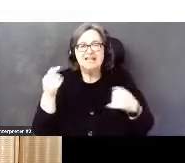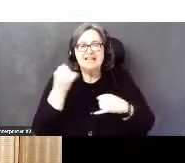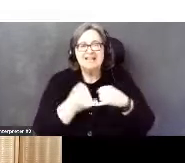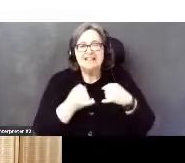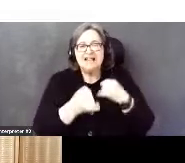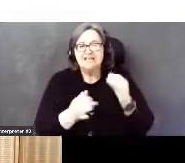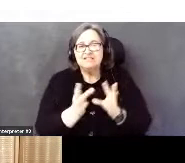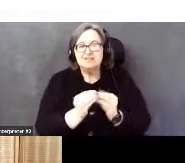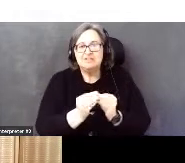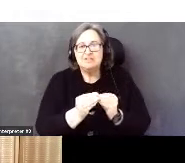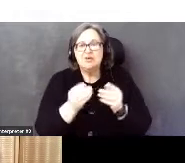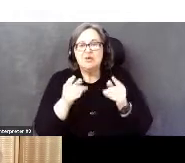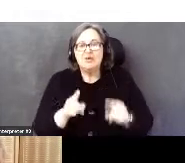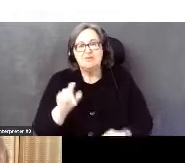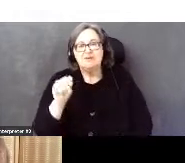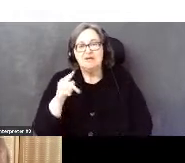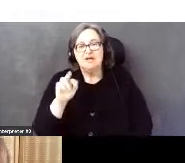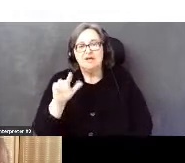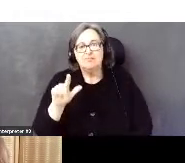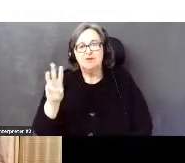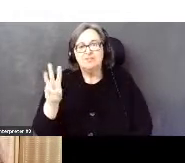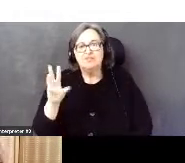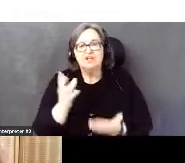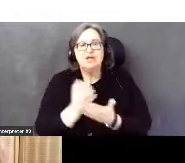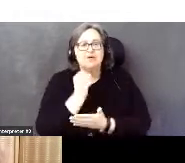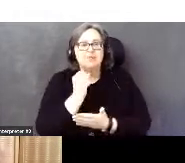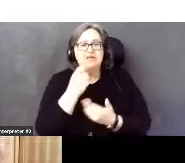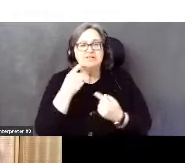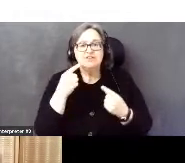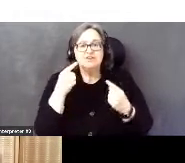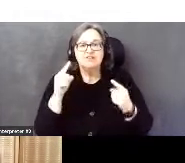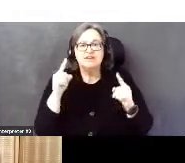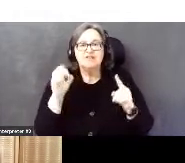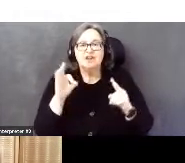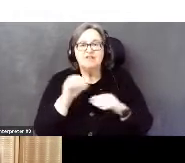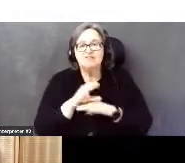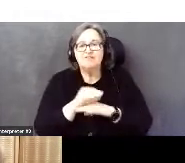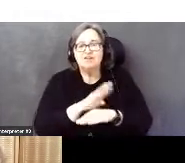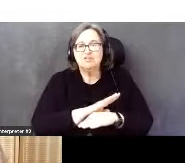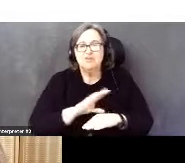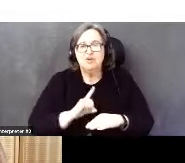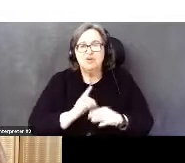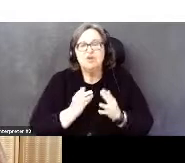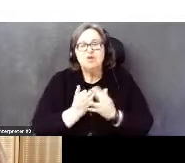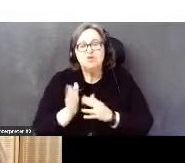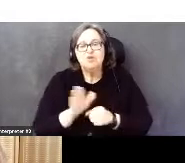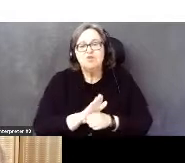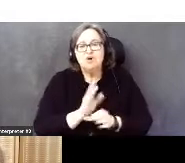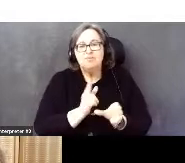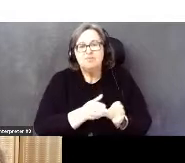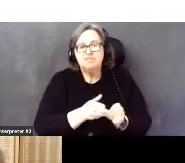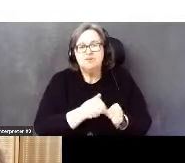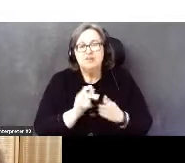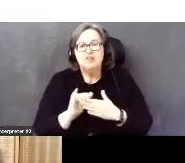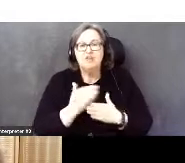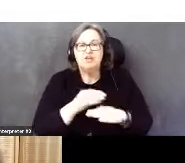here. Just an announcement about the last session coming up on April 6th. It is in April